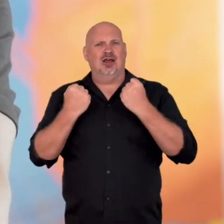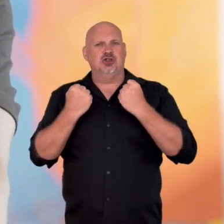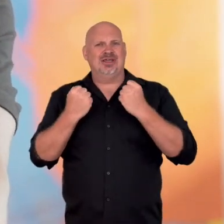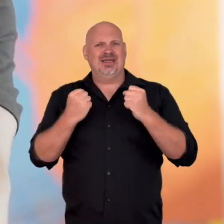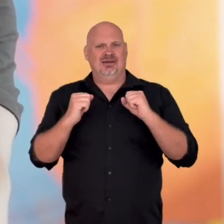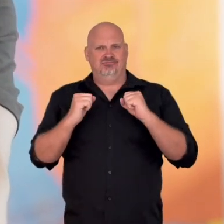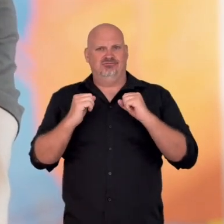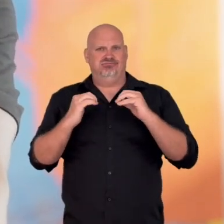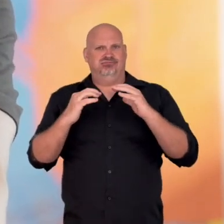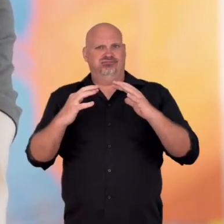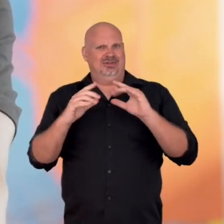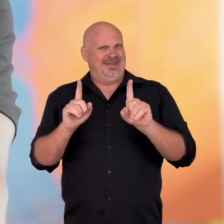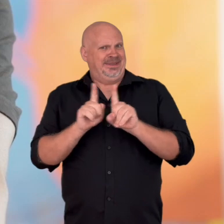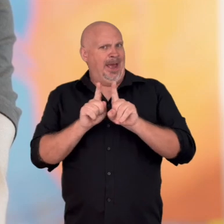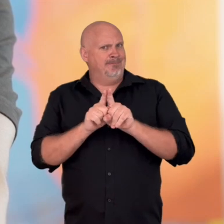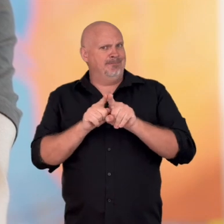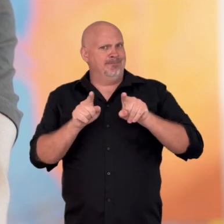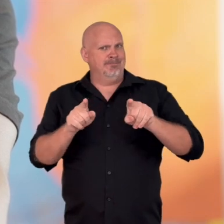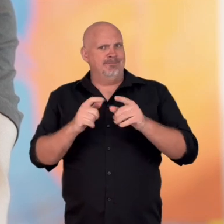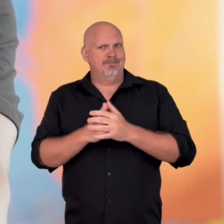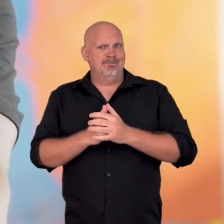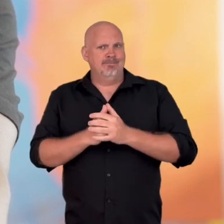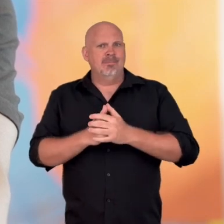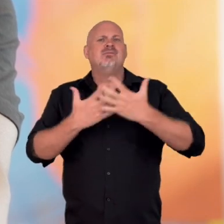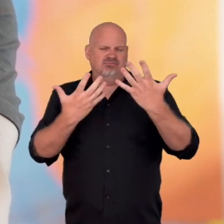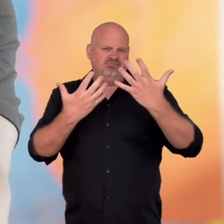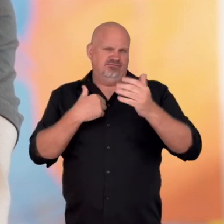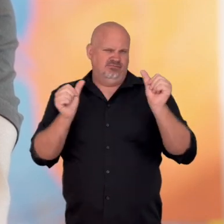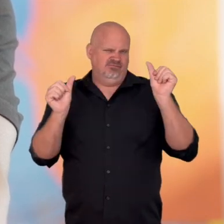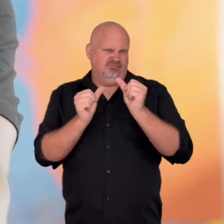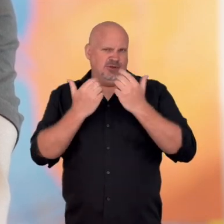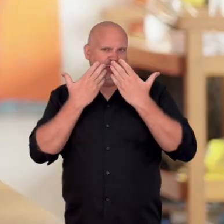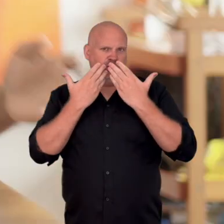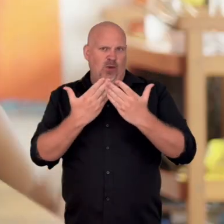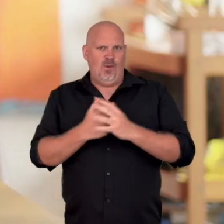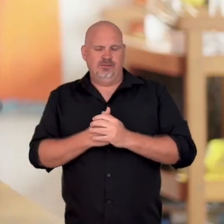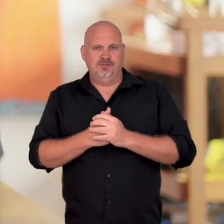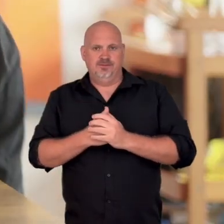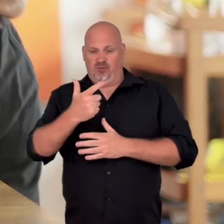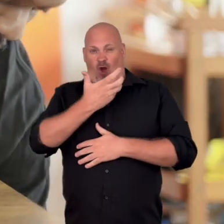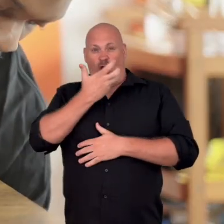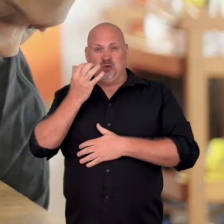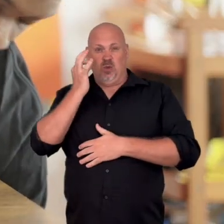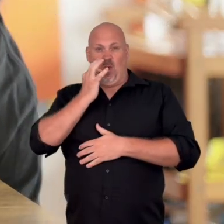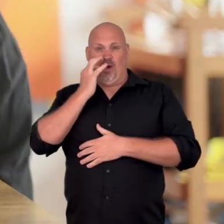so I'm gonna do a short demonstration and I'm this is a hot water you can see how it's blazing hot through the time out image